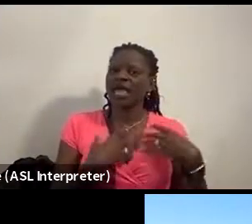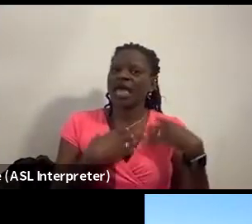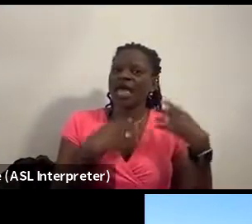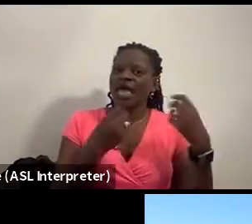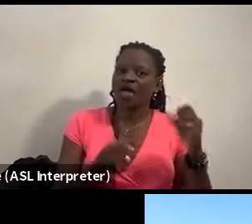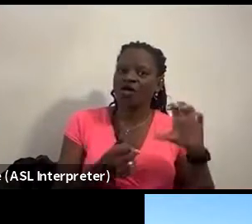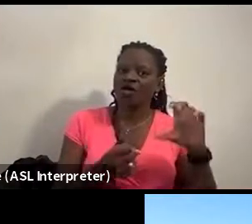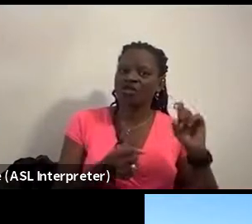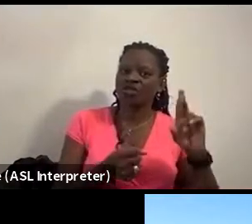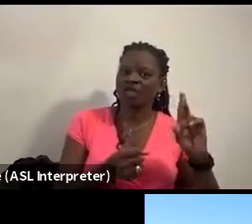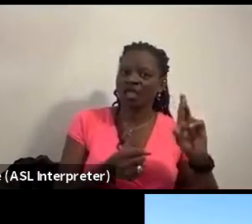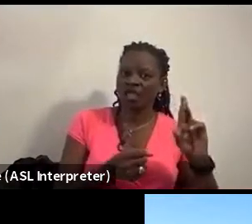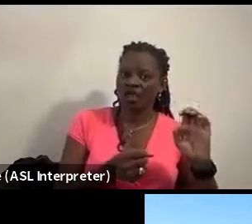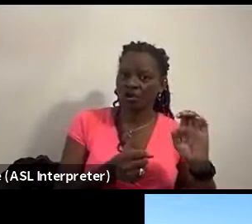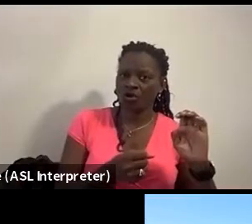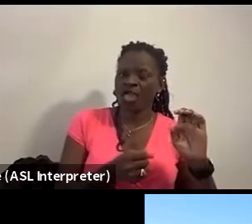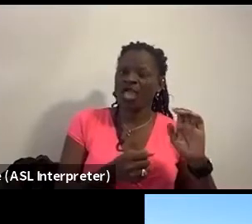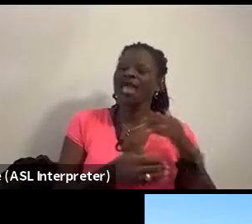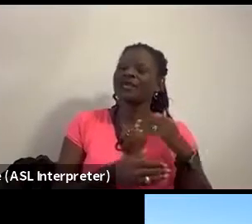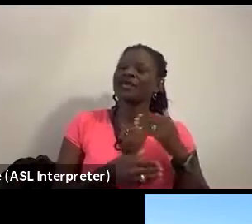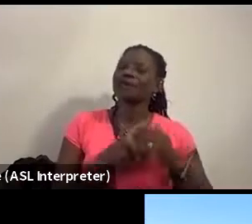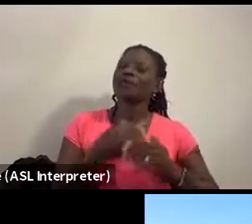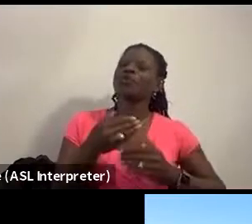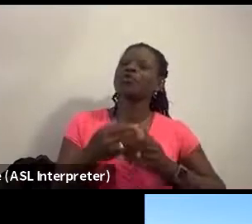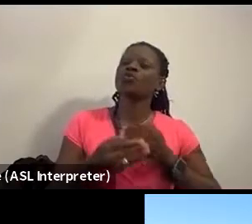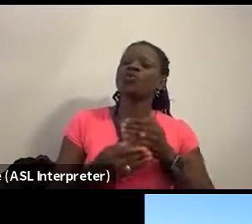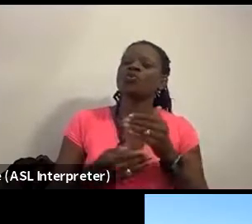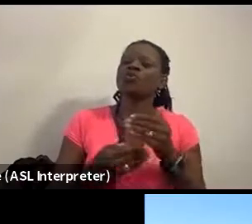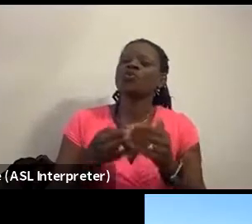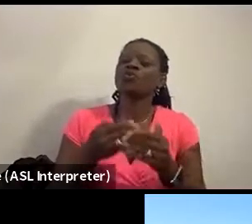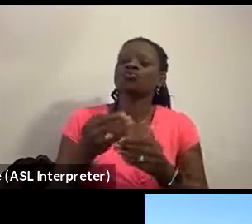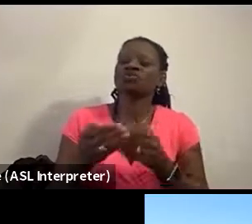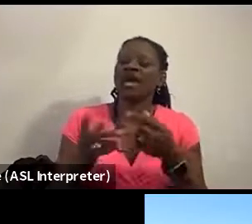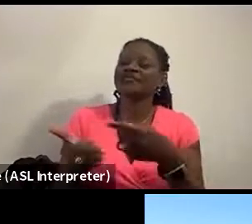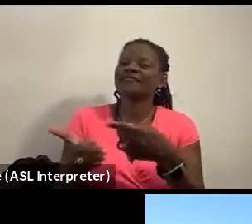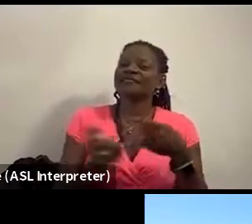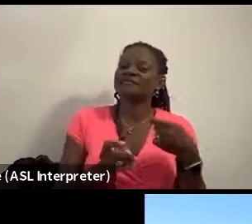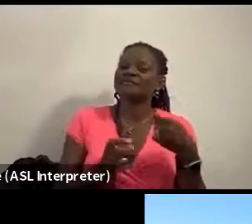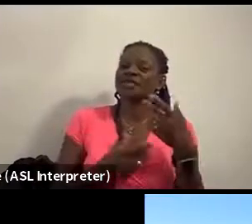And I think that when you talk about trust, convincing sounds almost coercive.